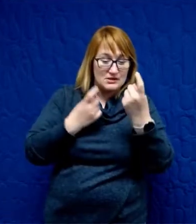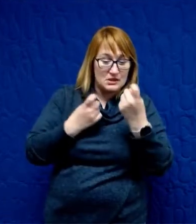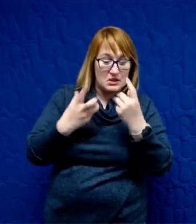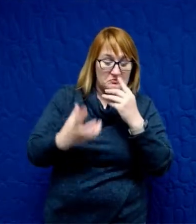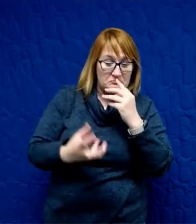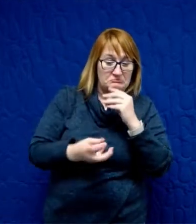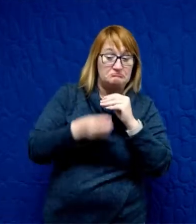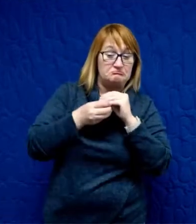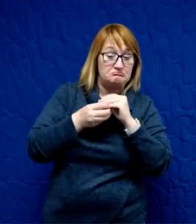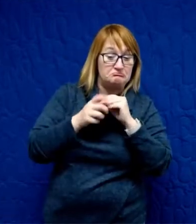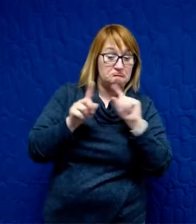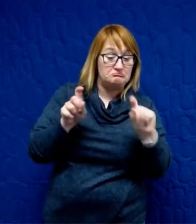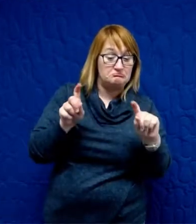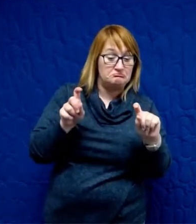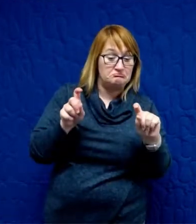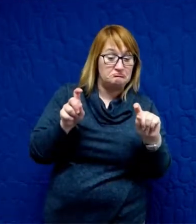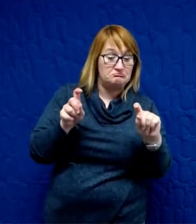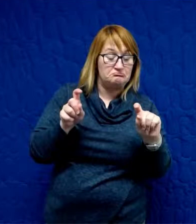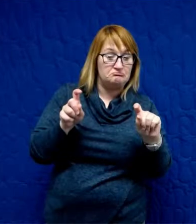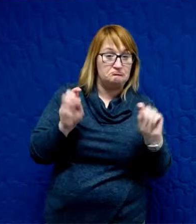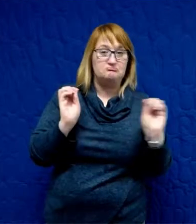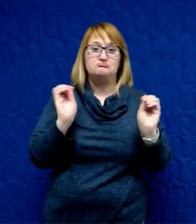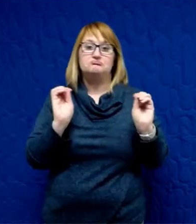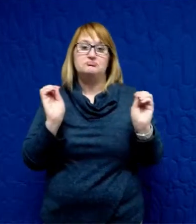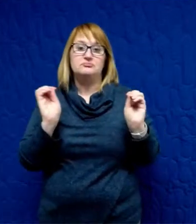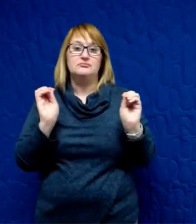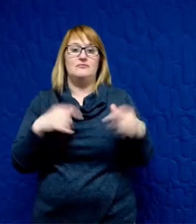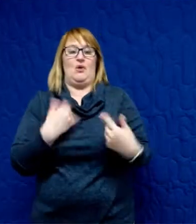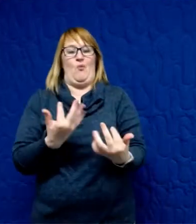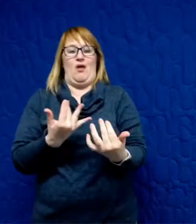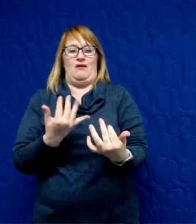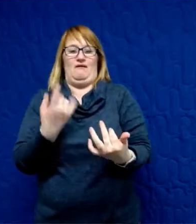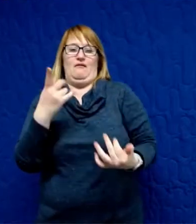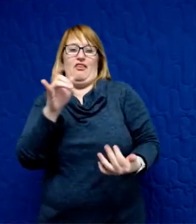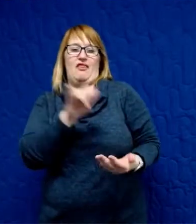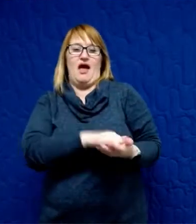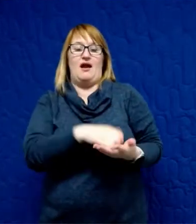additional questions have come in. While we're waiting on that here's another one that